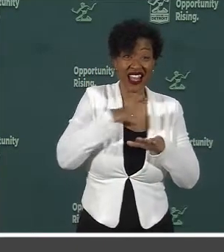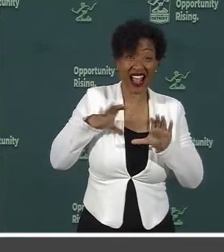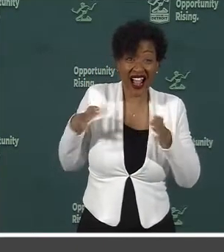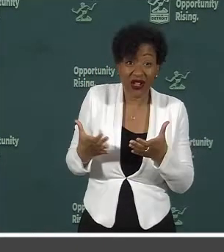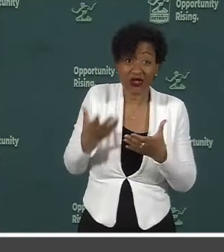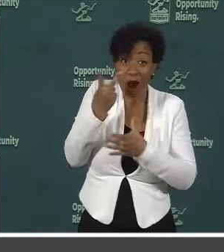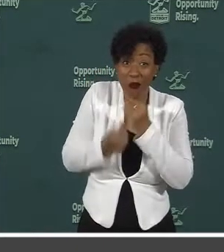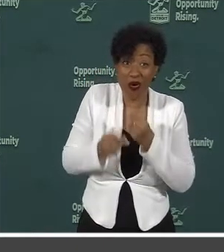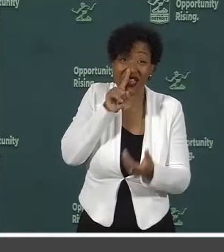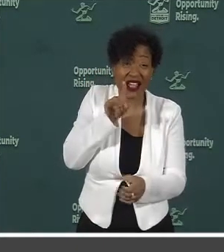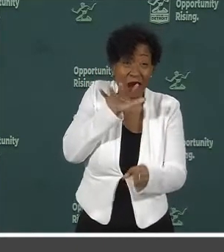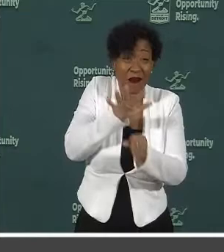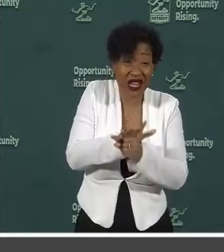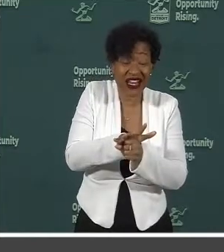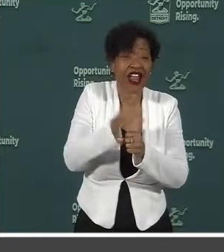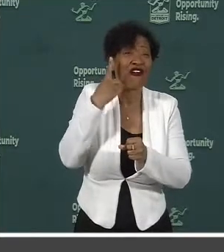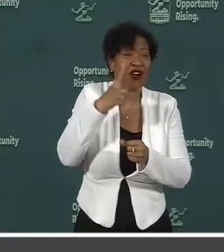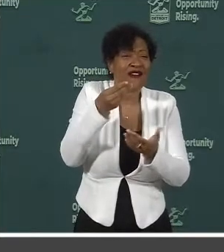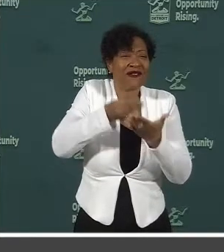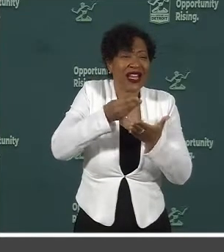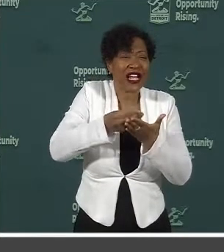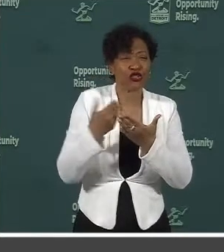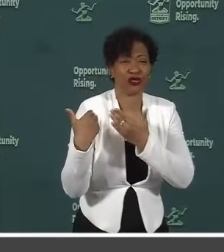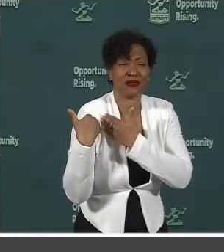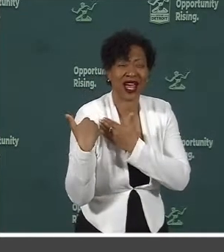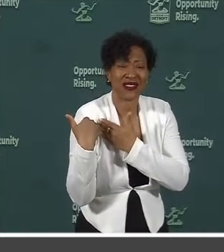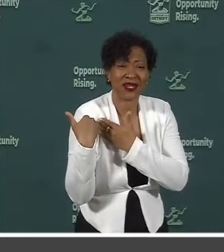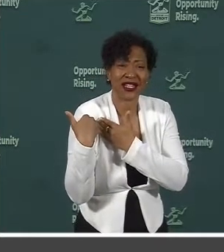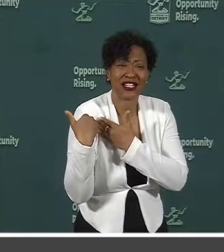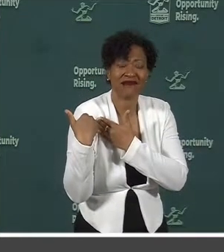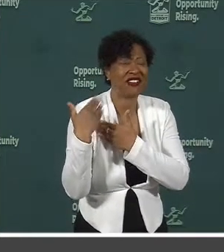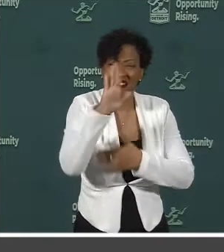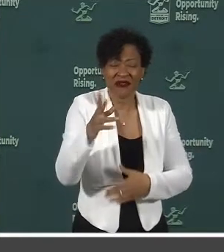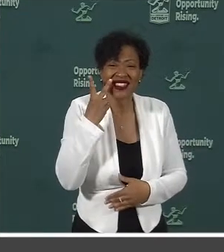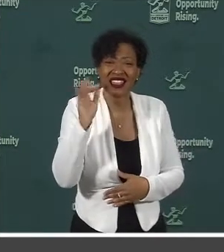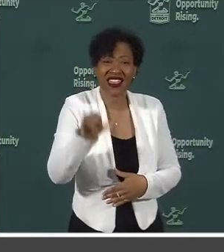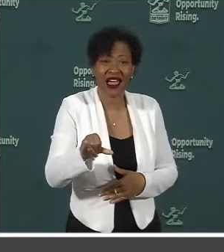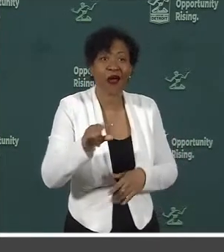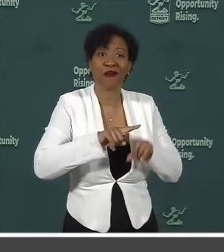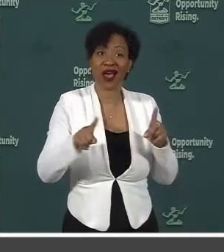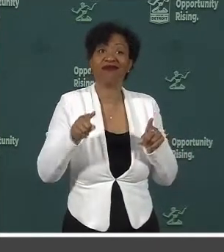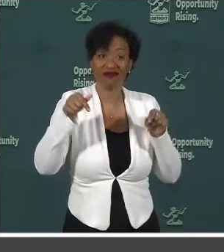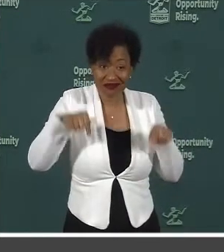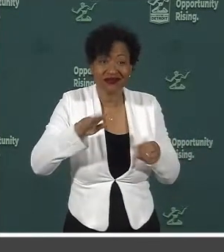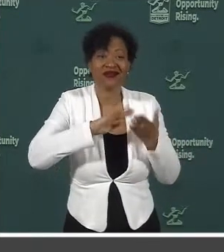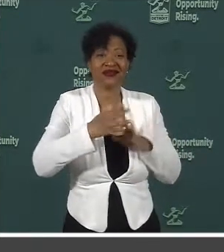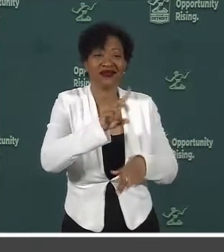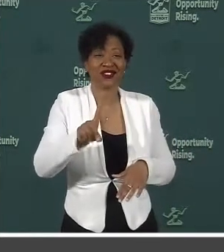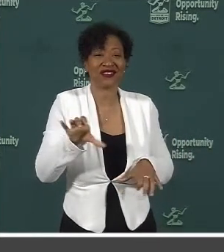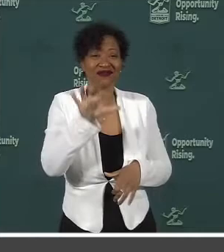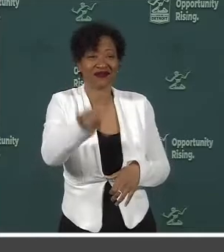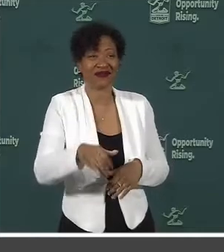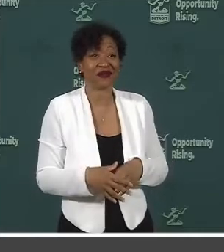RESPONSIBILITY IT'S PAYING OFF AND THEY GAVE US A POSITIVE OUTLOOK WHICH MEANS WE'RE NOT THAT FAR AWAY FROM A SIX CREDIT